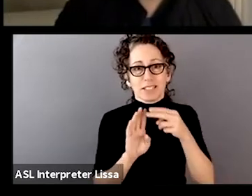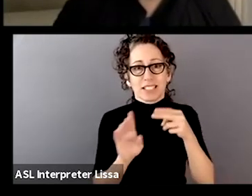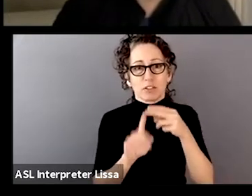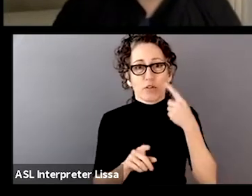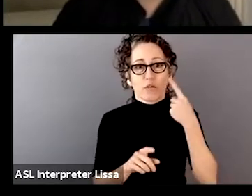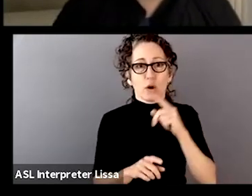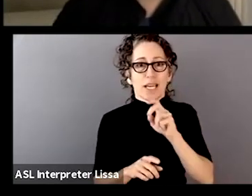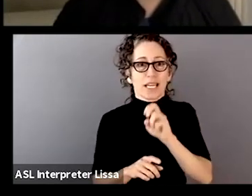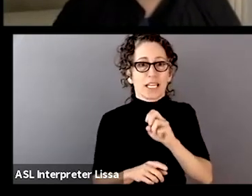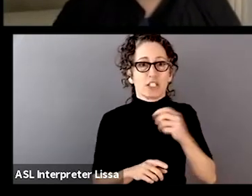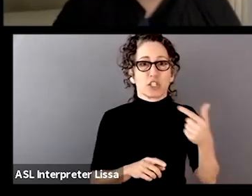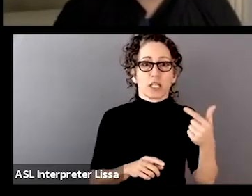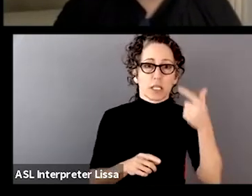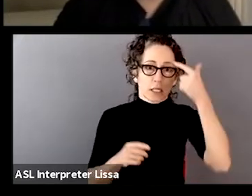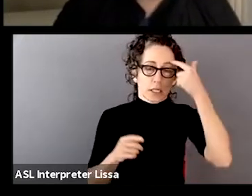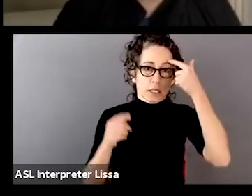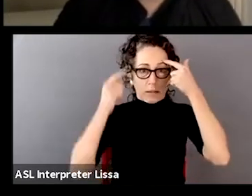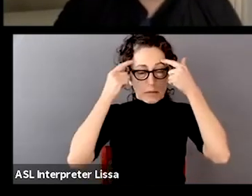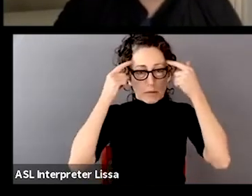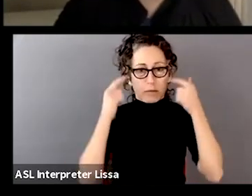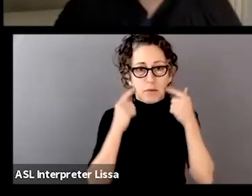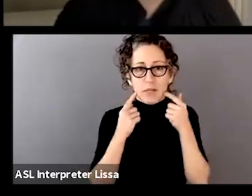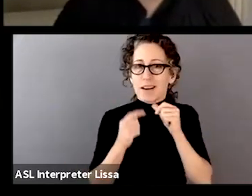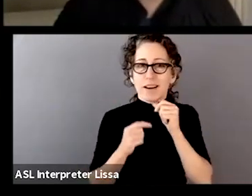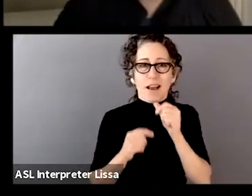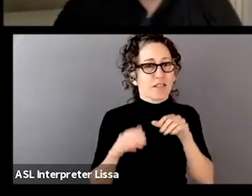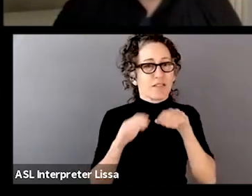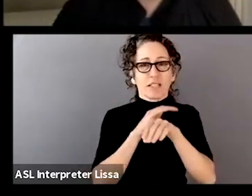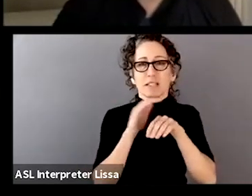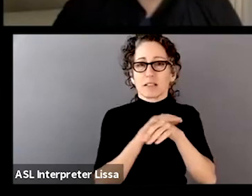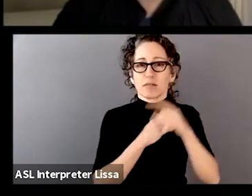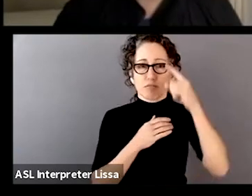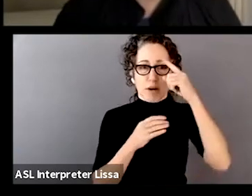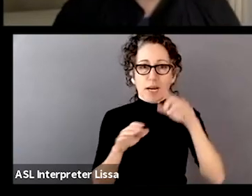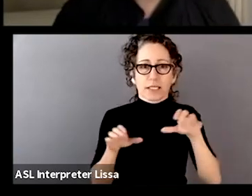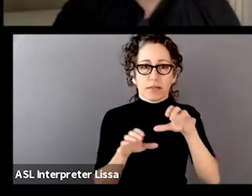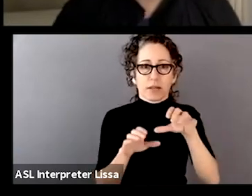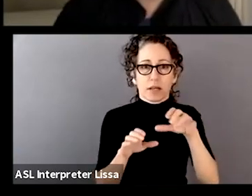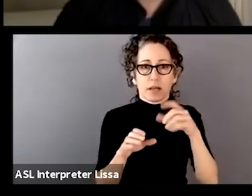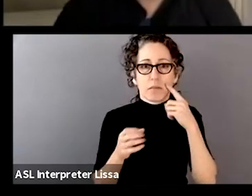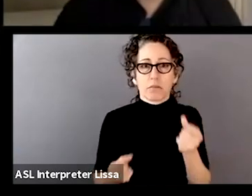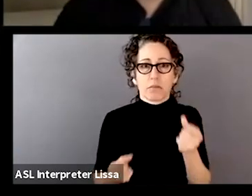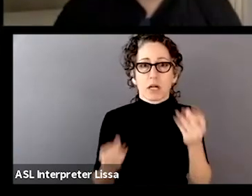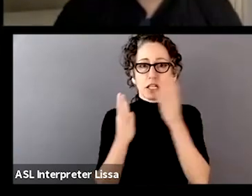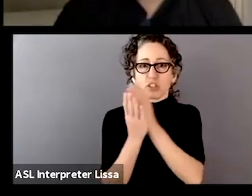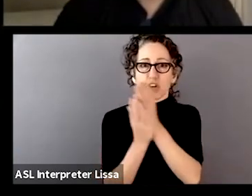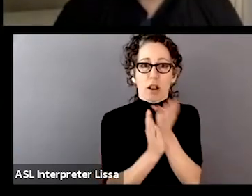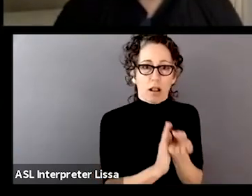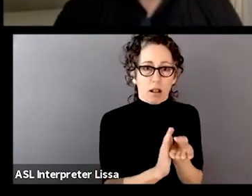EEG recordings are non-invasive brain activity recordings, multi-channel brain activity recordings.